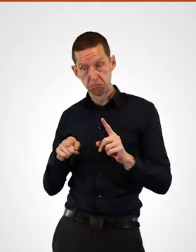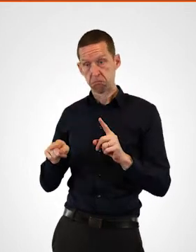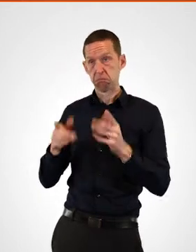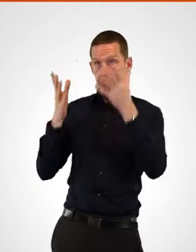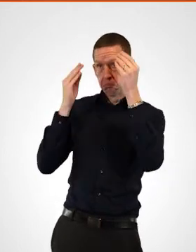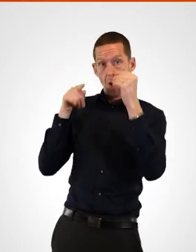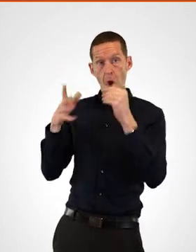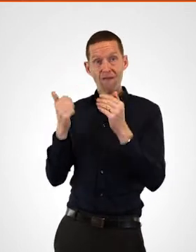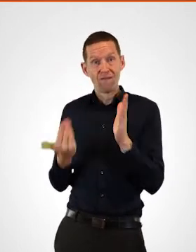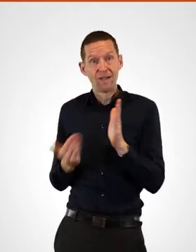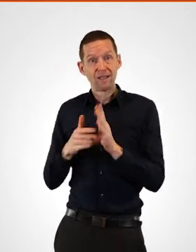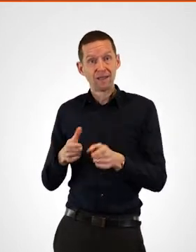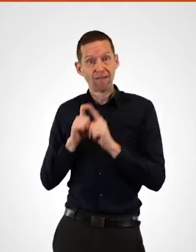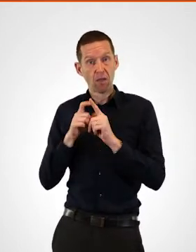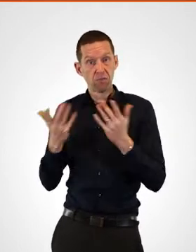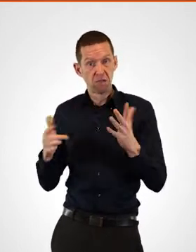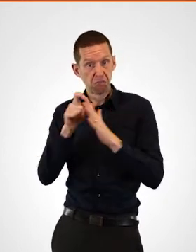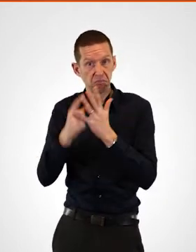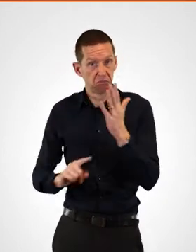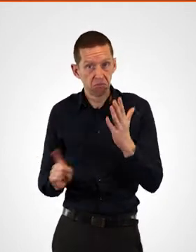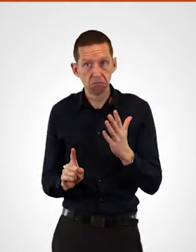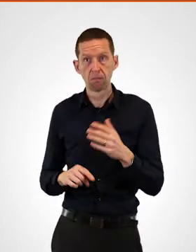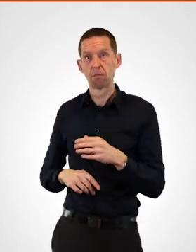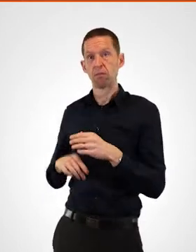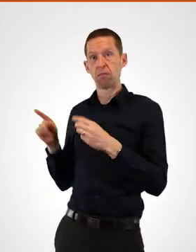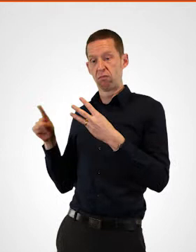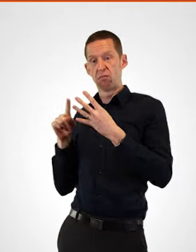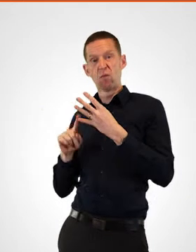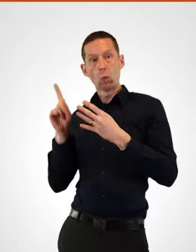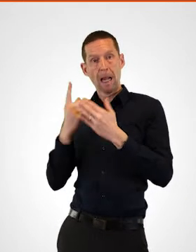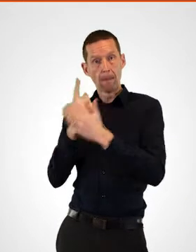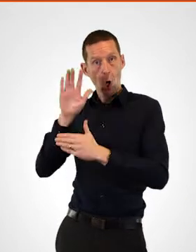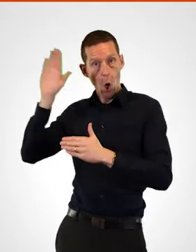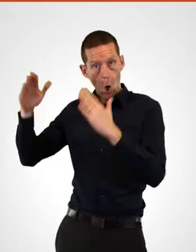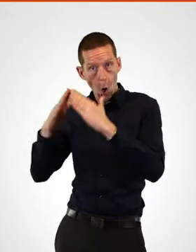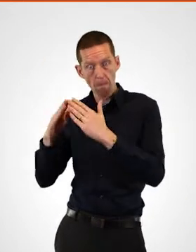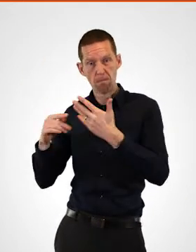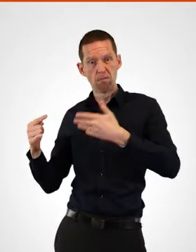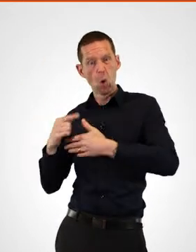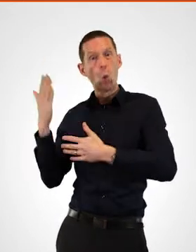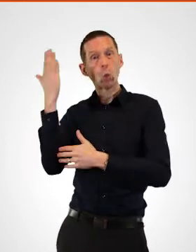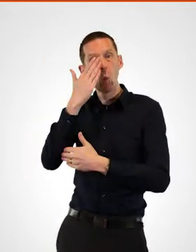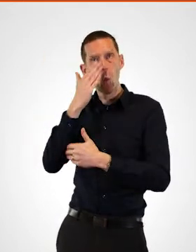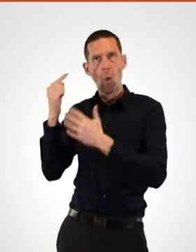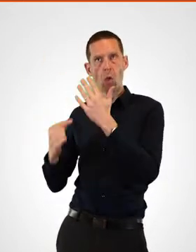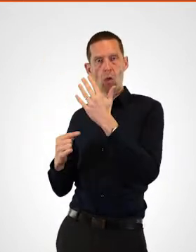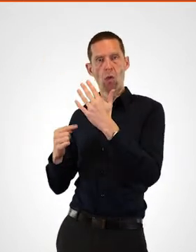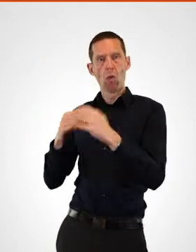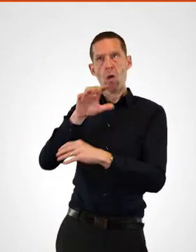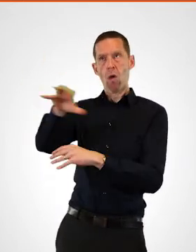whether the child has additional difficulties, what's going on at home and of course what's going on at school. All of these things can have an impact,